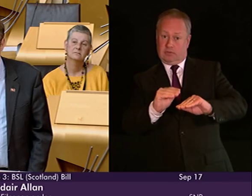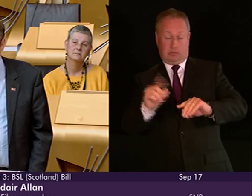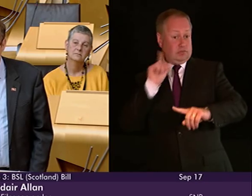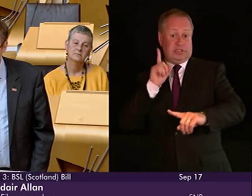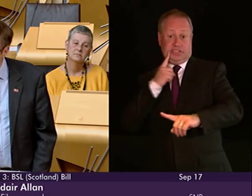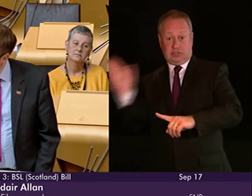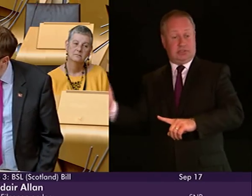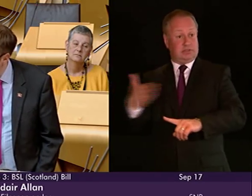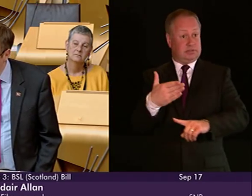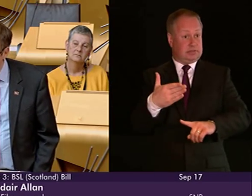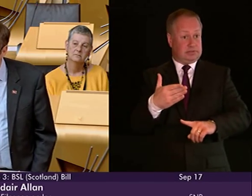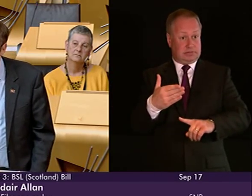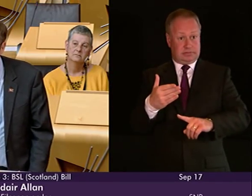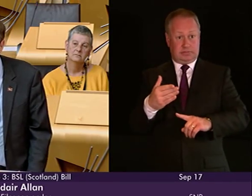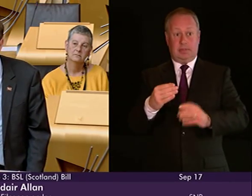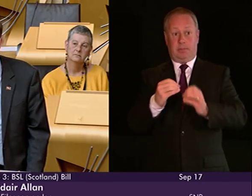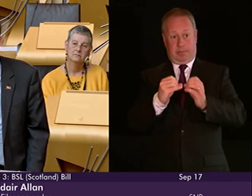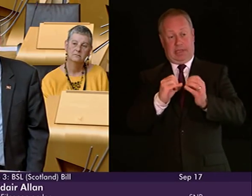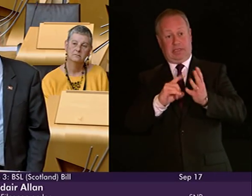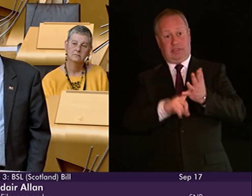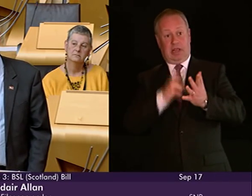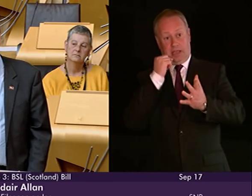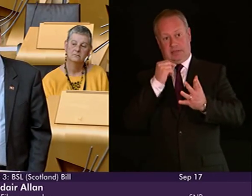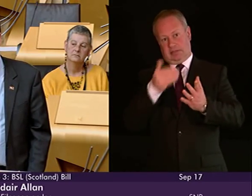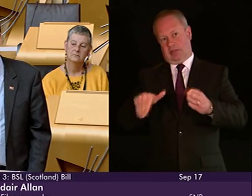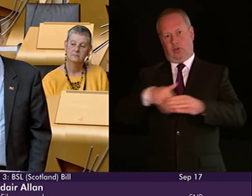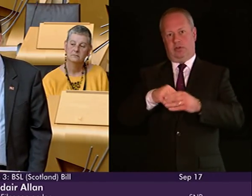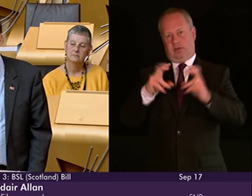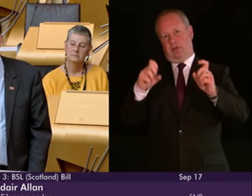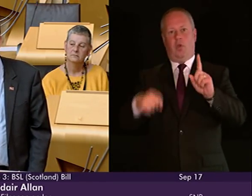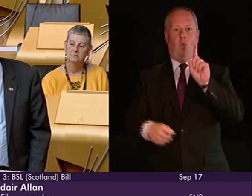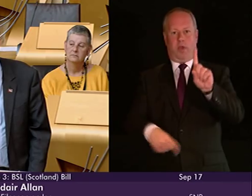community. BSL can be offered as part of the one-plus-two programme, and Scotland’s national